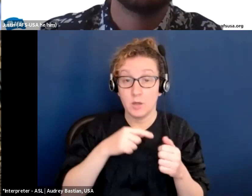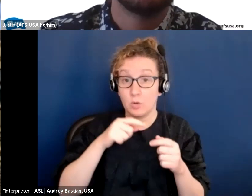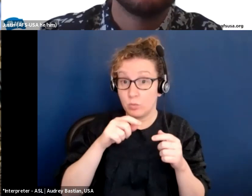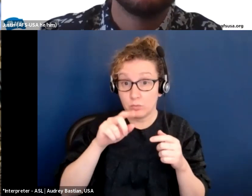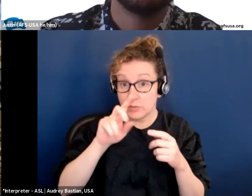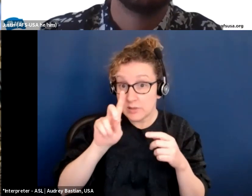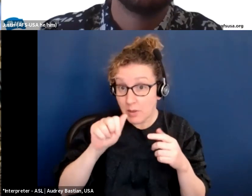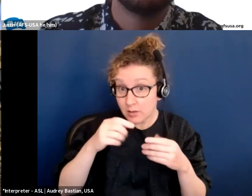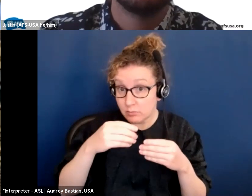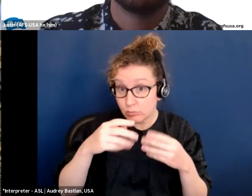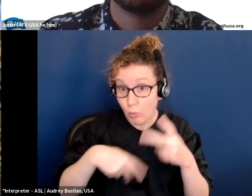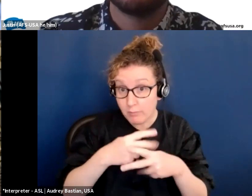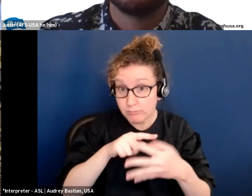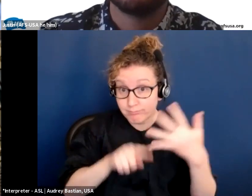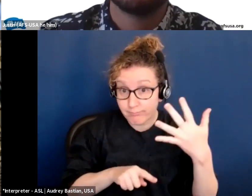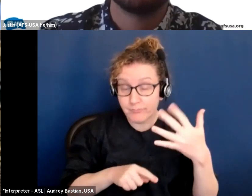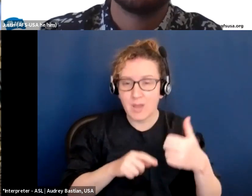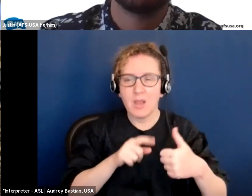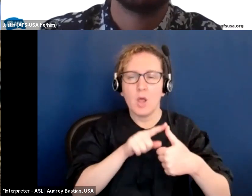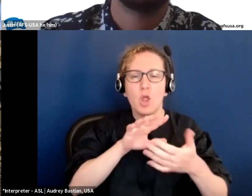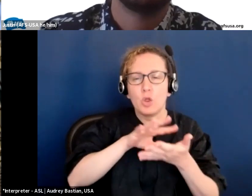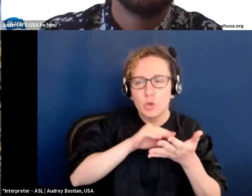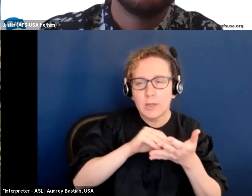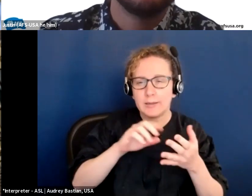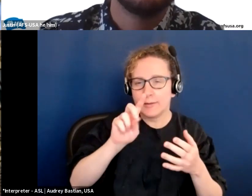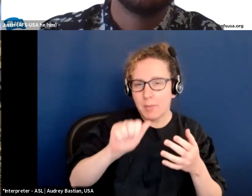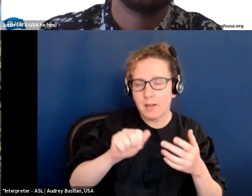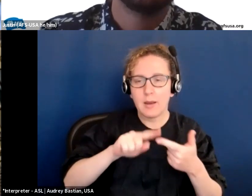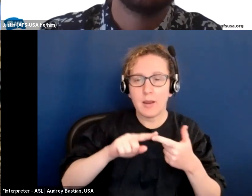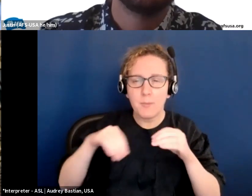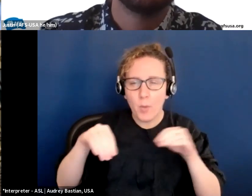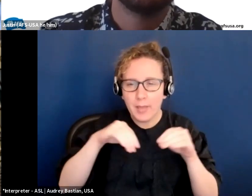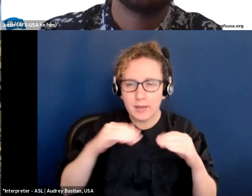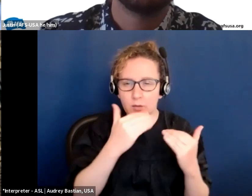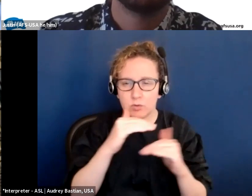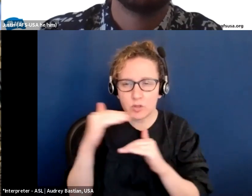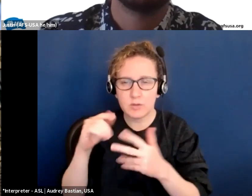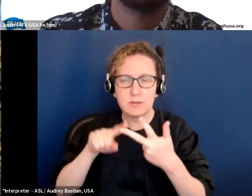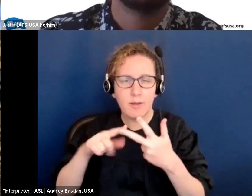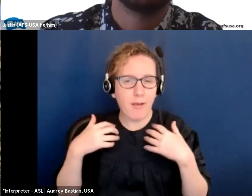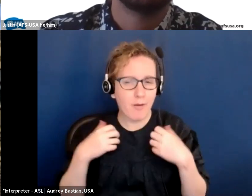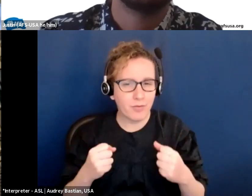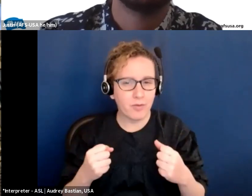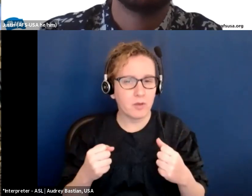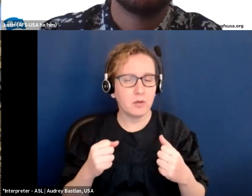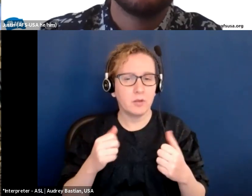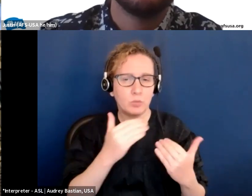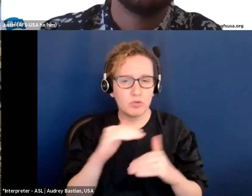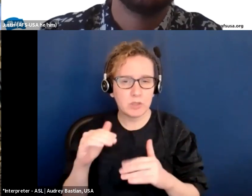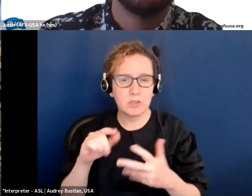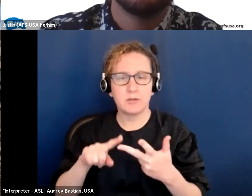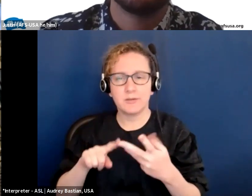to mobility restrictions or health restrictions, medication wise, just about anything.